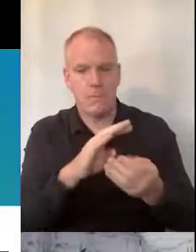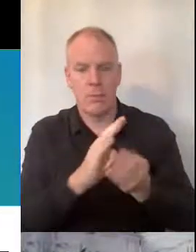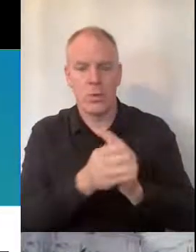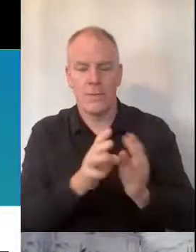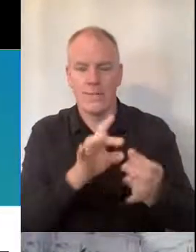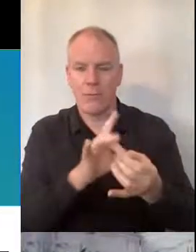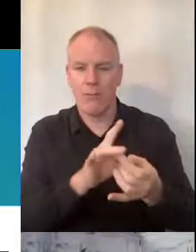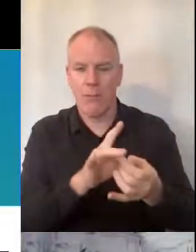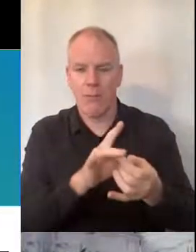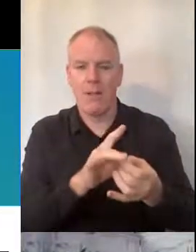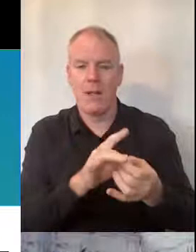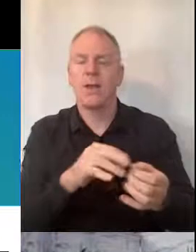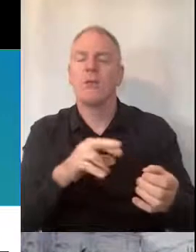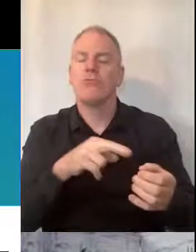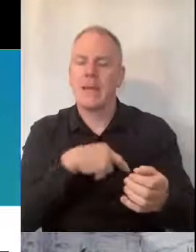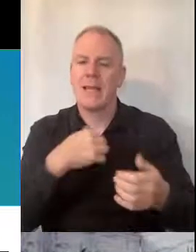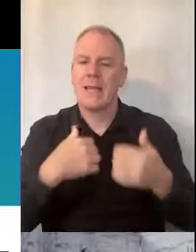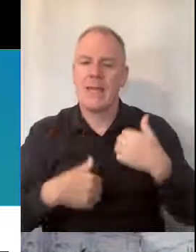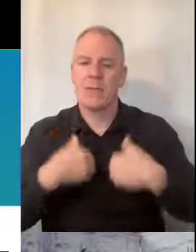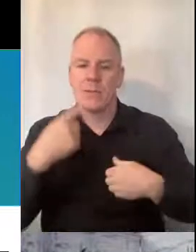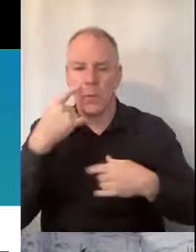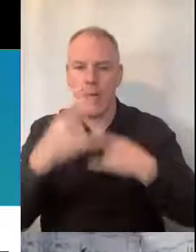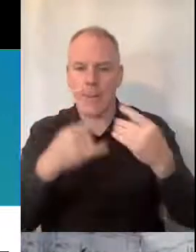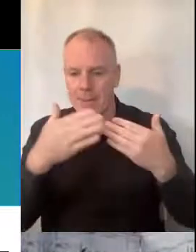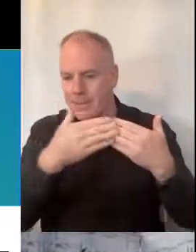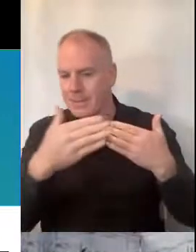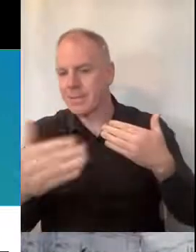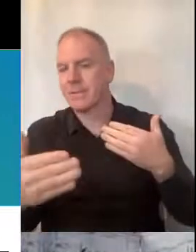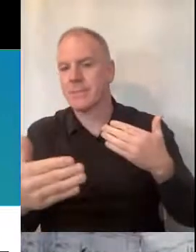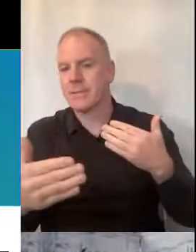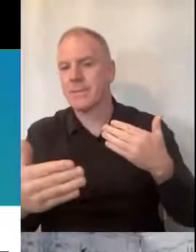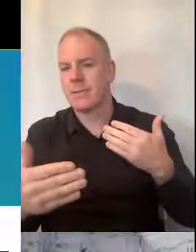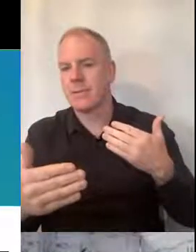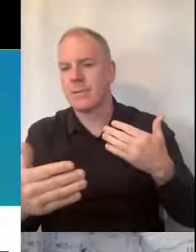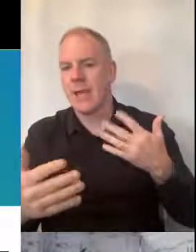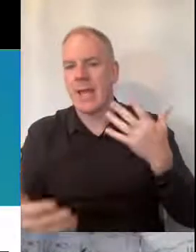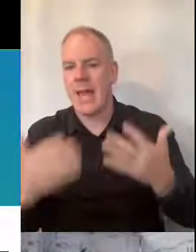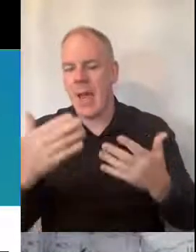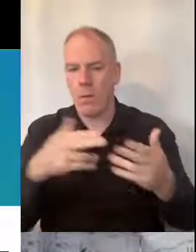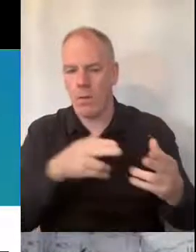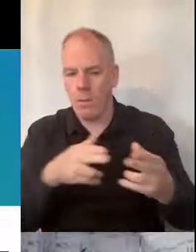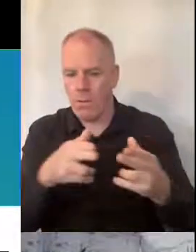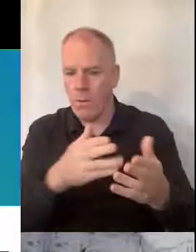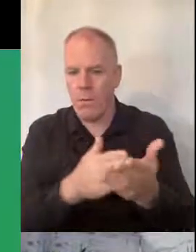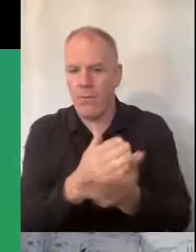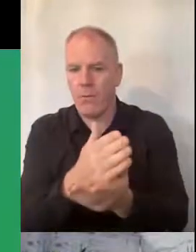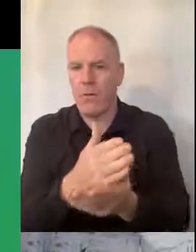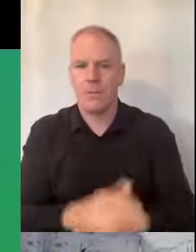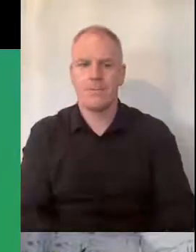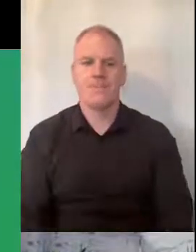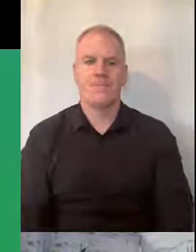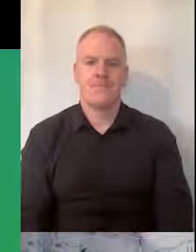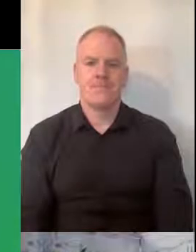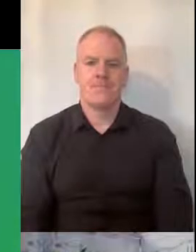So it'll be really interesting to see where we're going and how we navigate this future space.